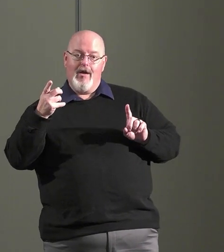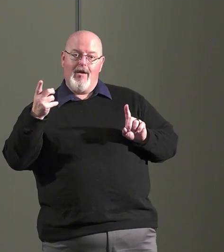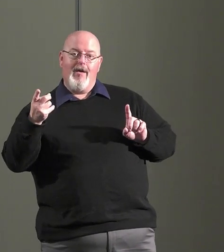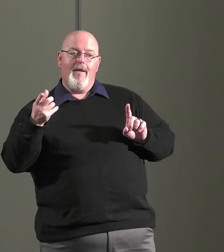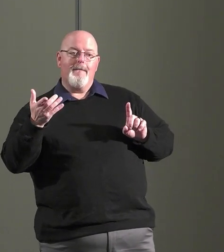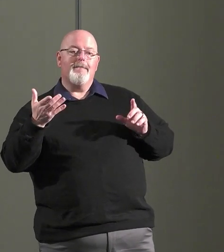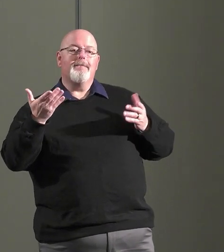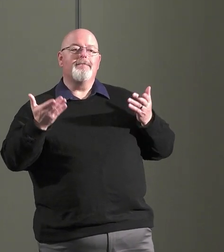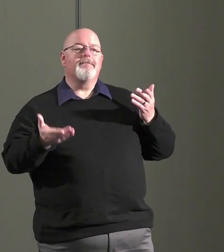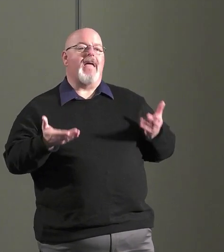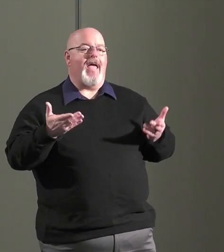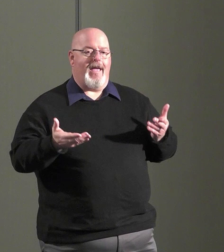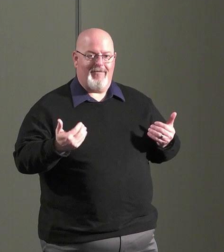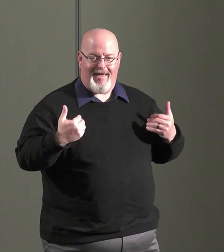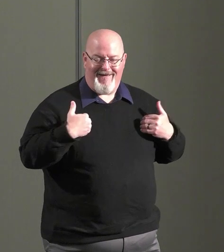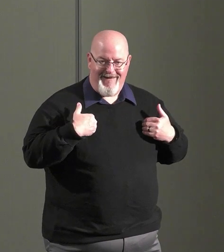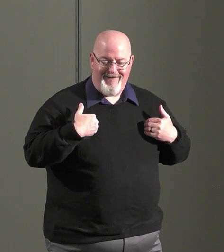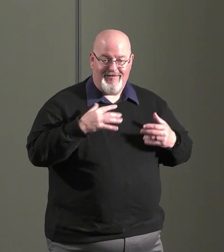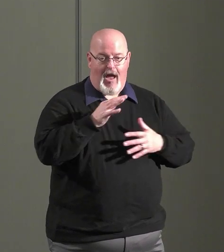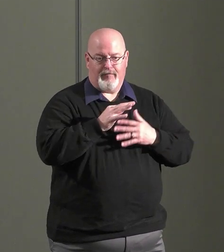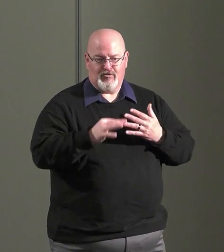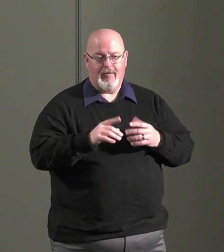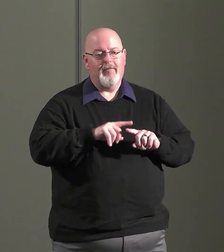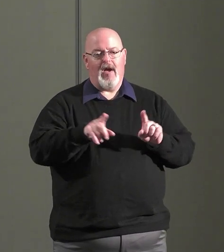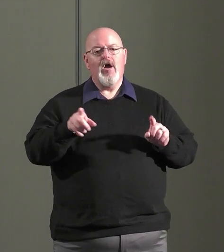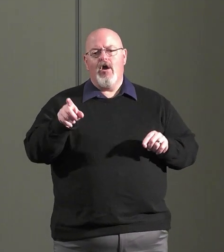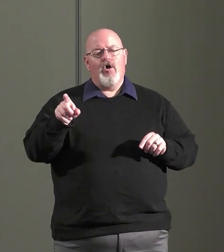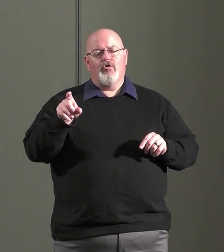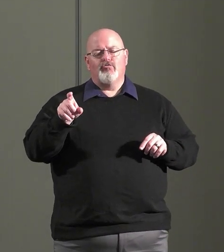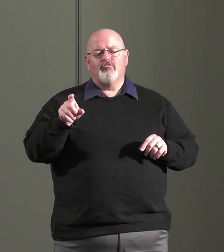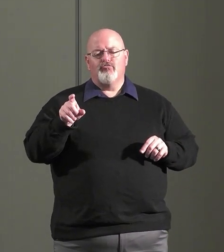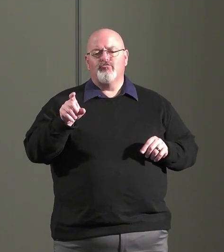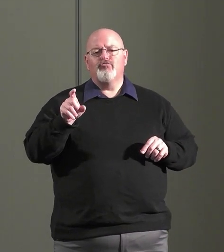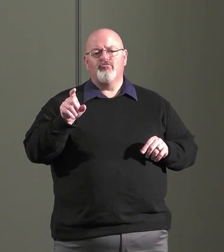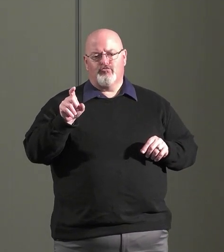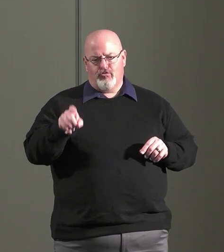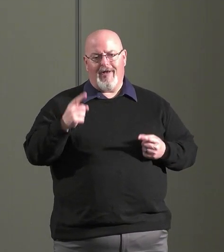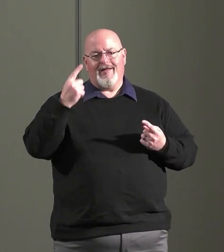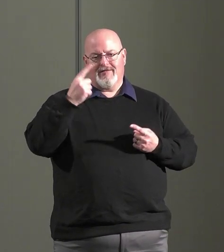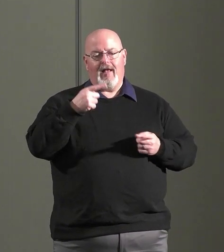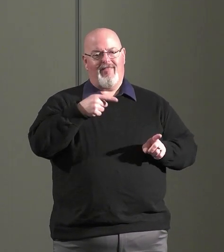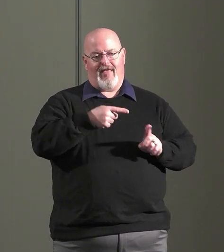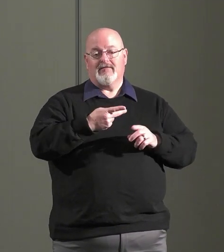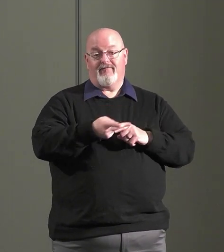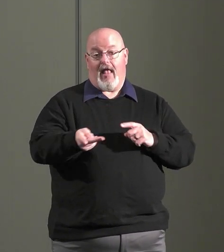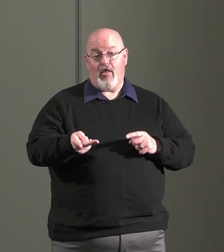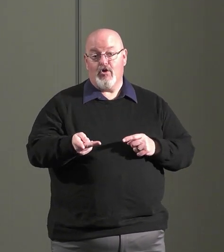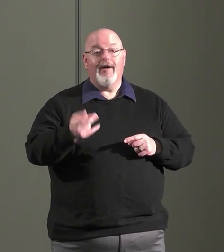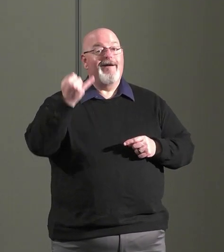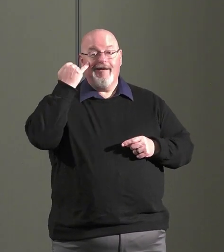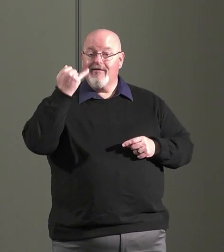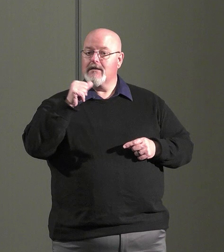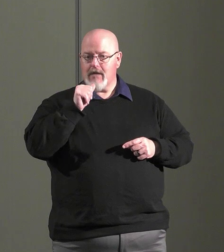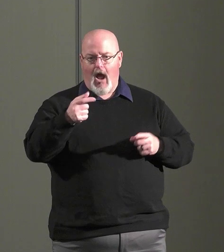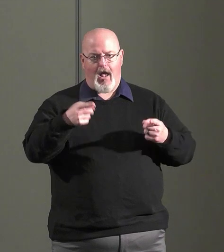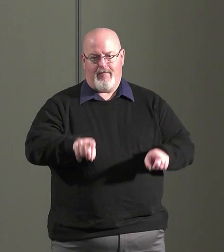have as an option but it is something you should not consider it a failure if it doesn't have.